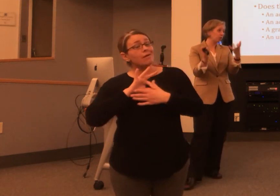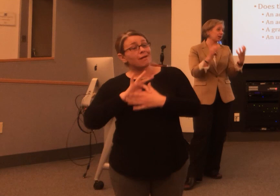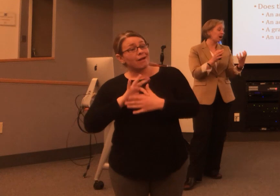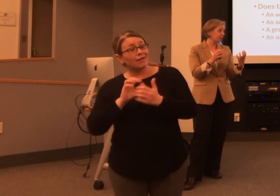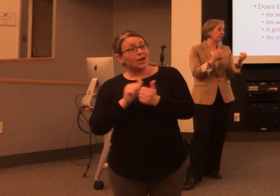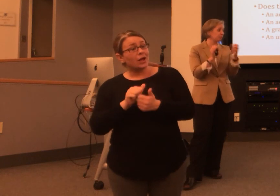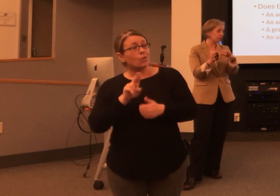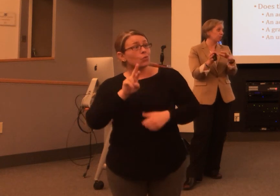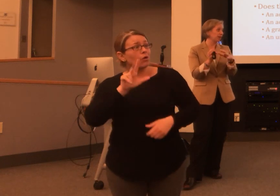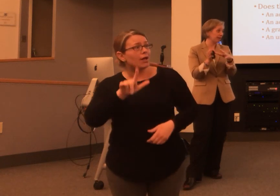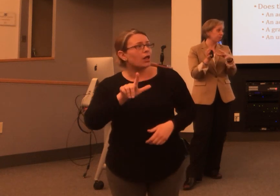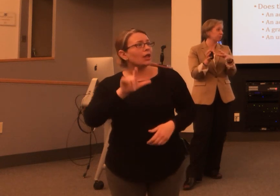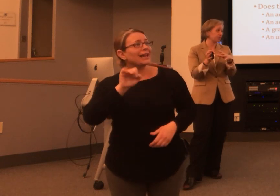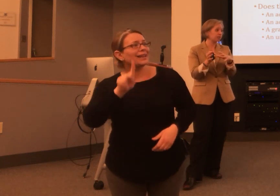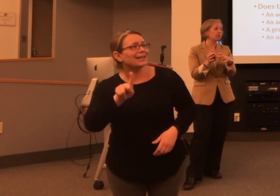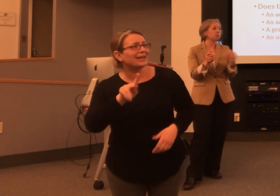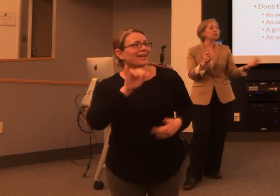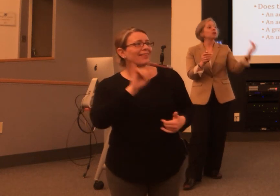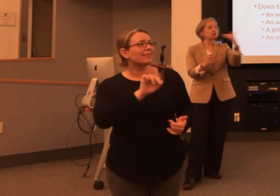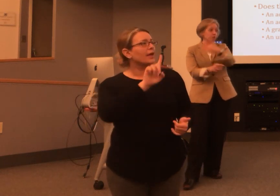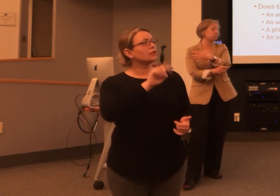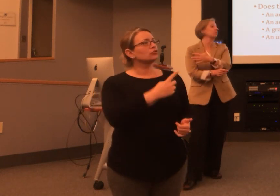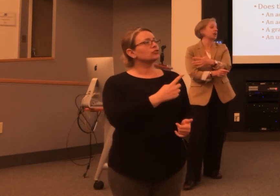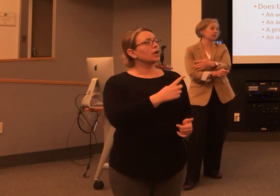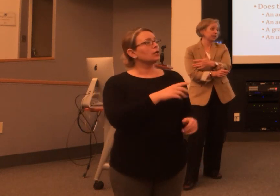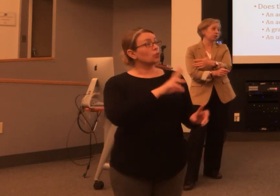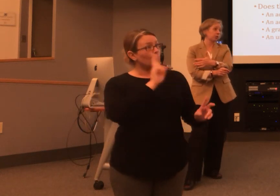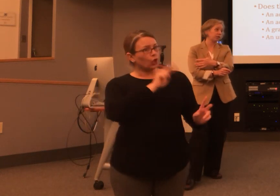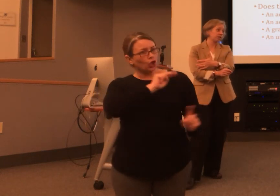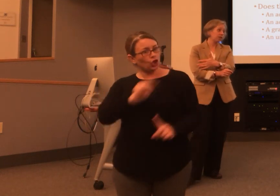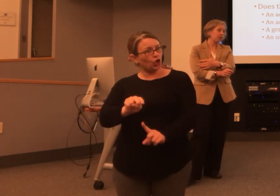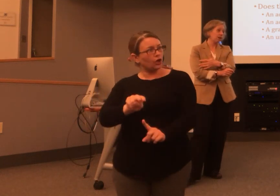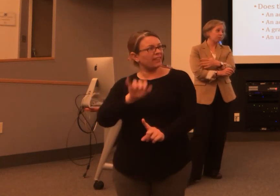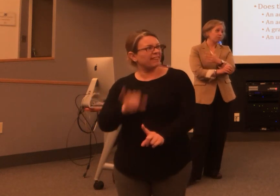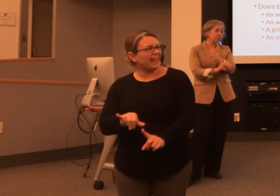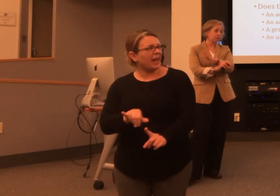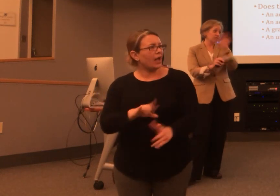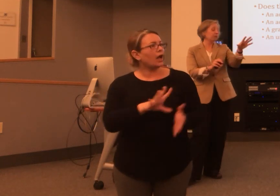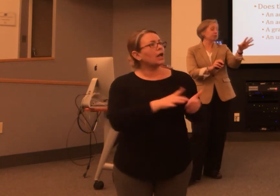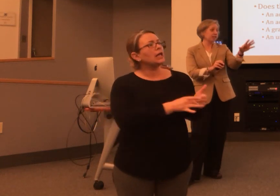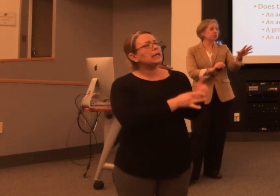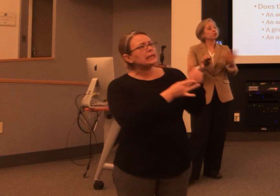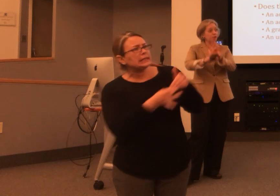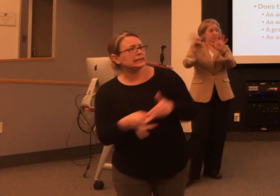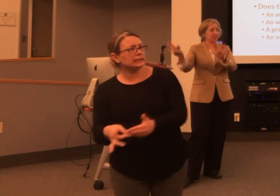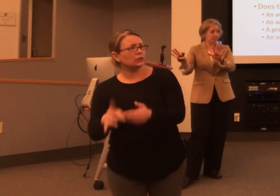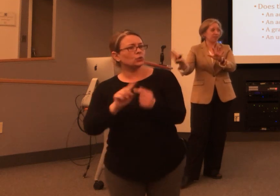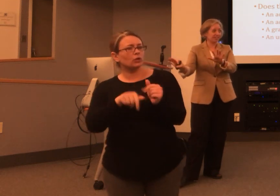if you don't wanna copy things, but you wanna get people to see them if you just provide a link to it. Which is not really to answer your question,